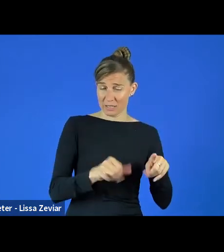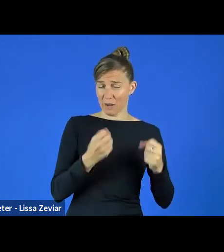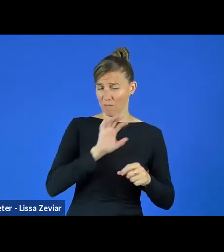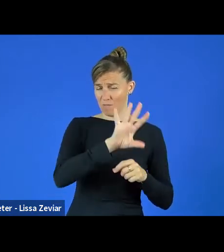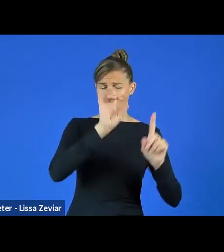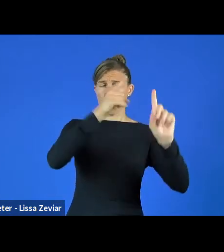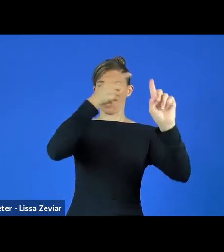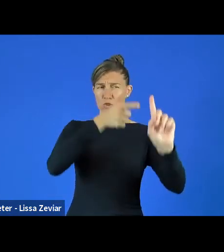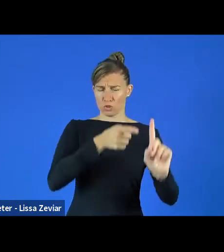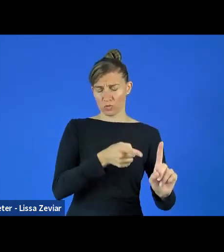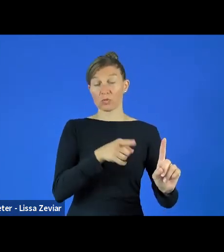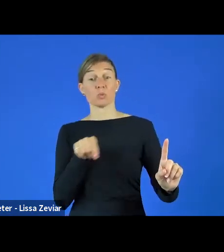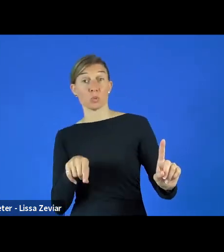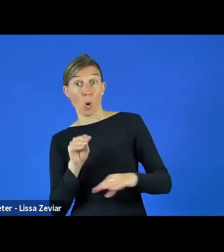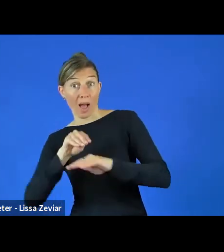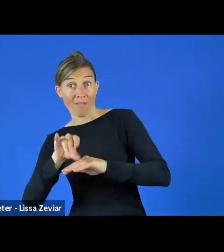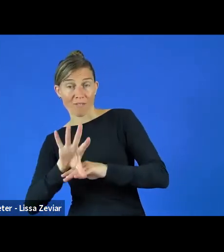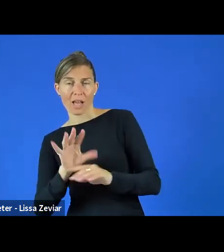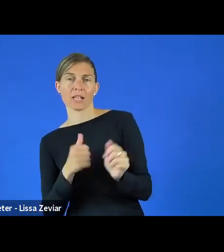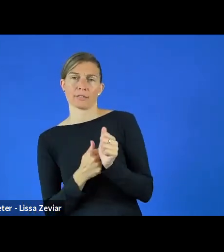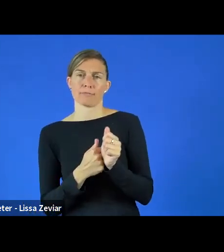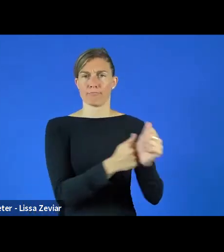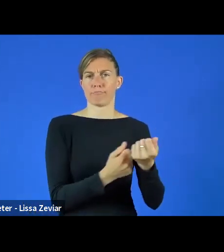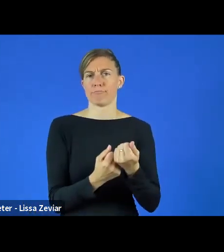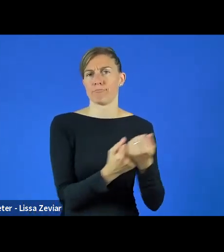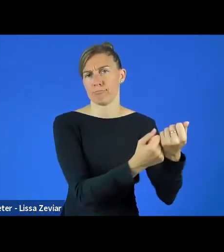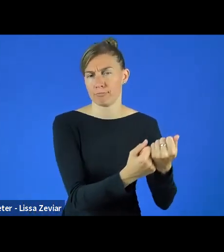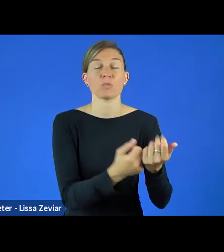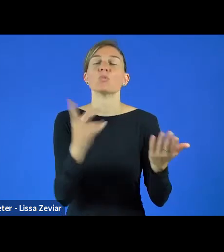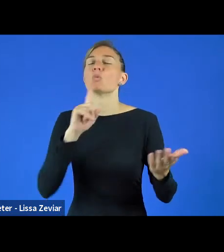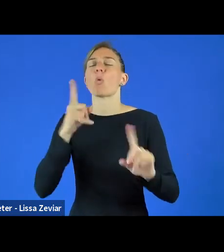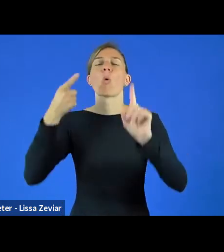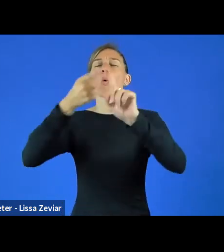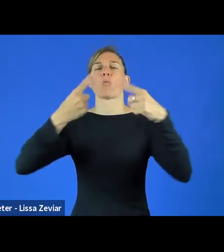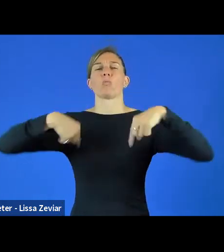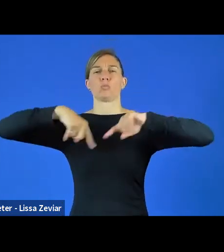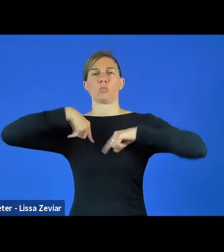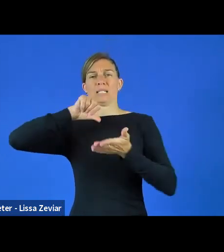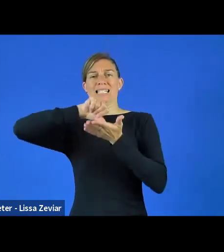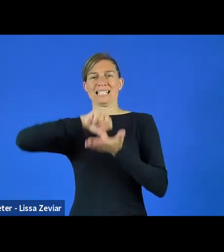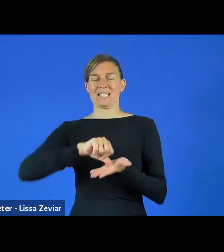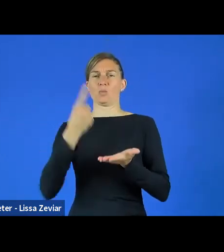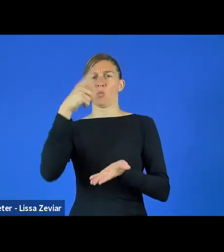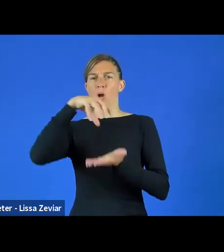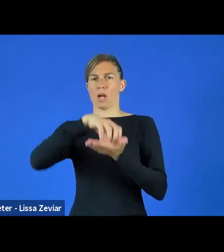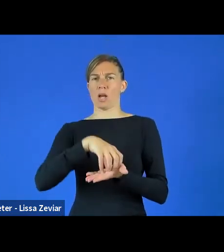We want to be the main source of knowledge and expertise on accessibility issues for CEN/CENELEC BTs.